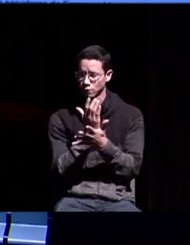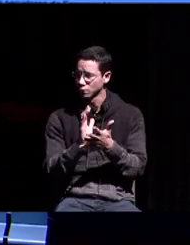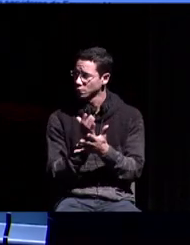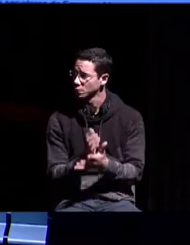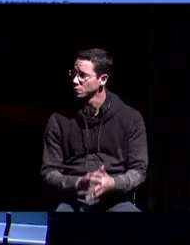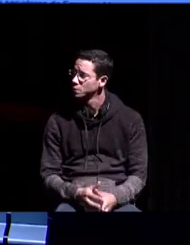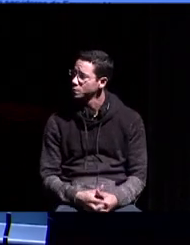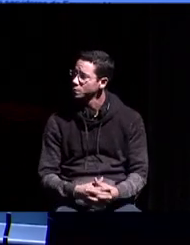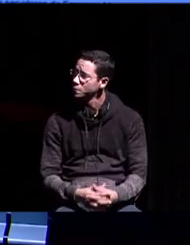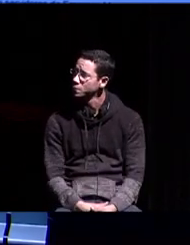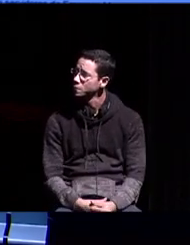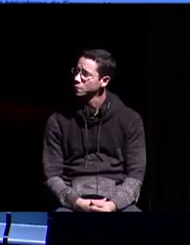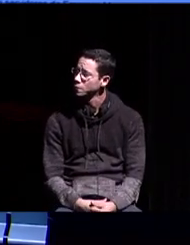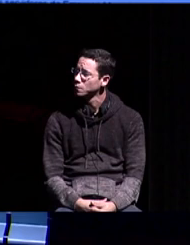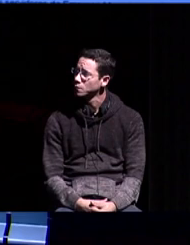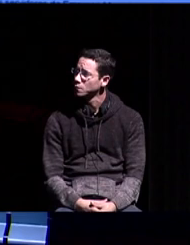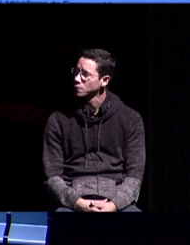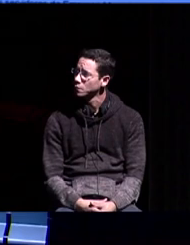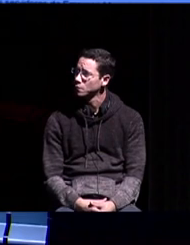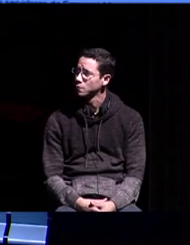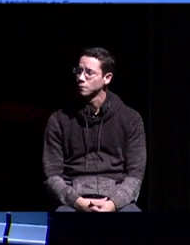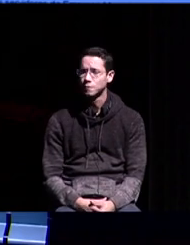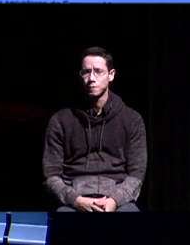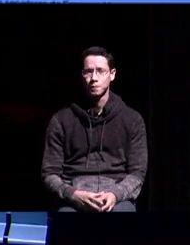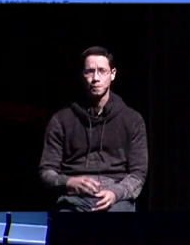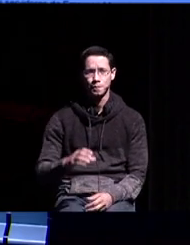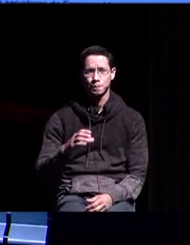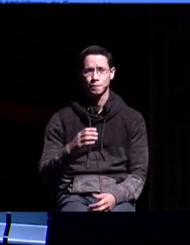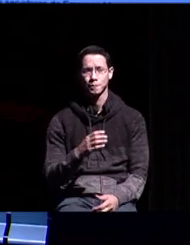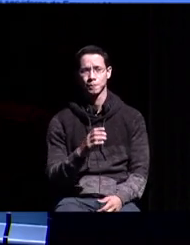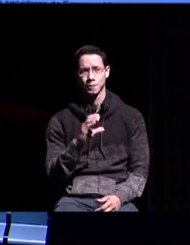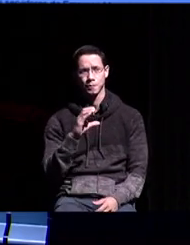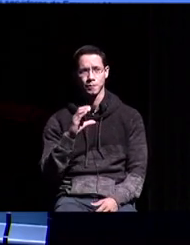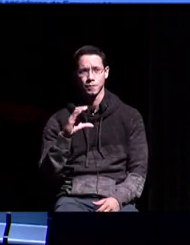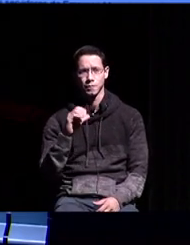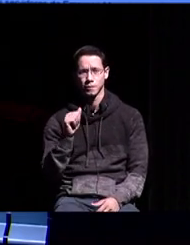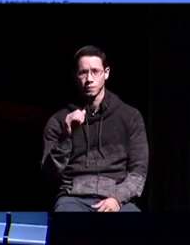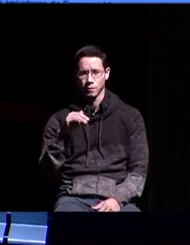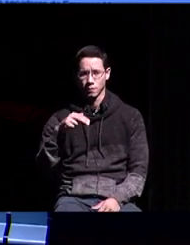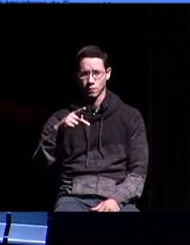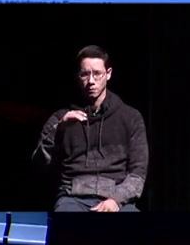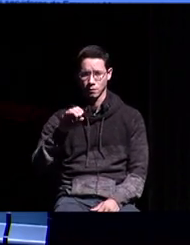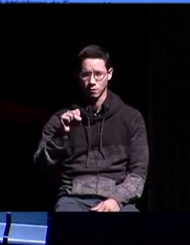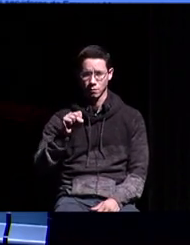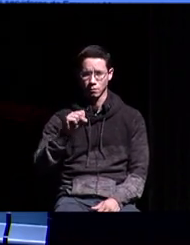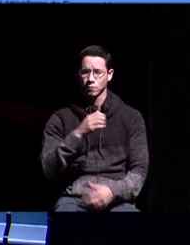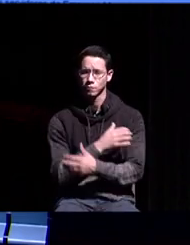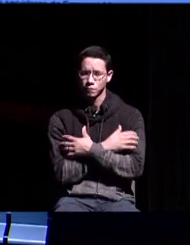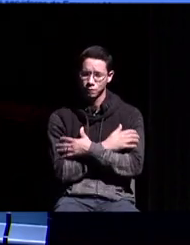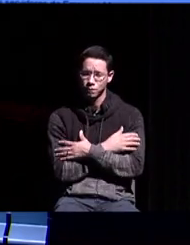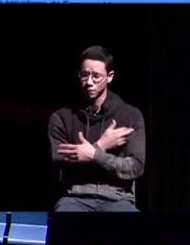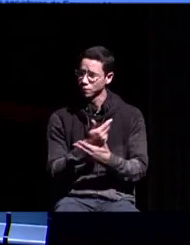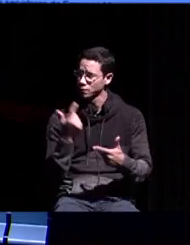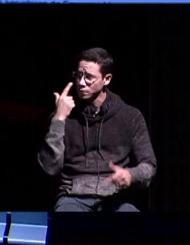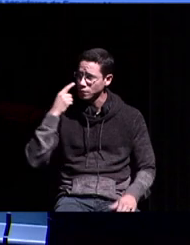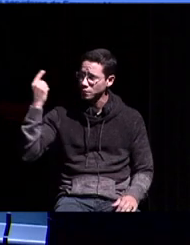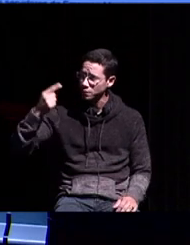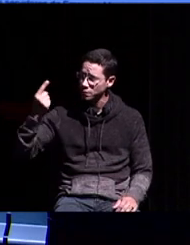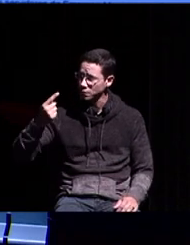Here in Campos de Jordão, the first one above, here below in Bahia,